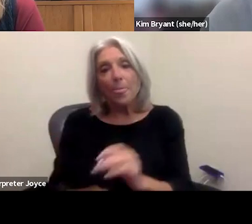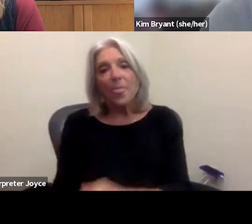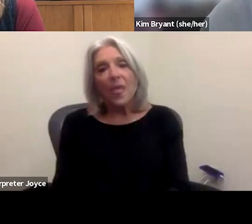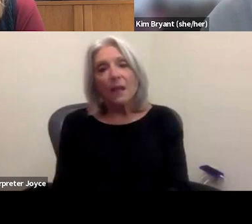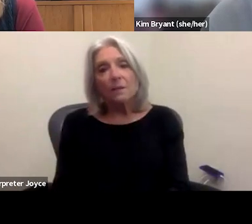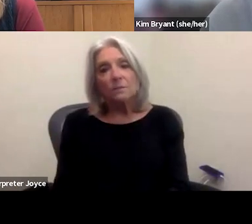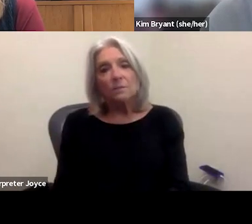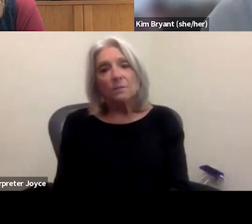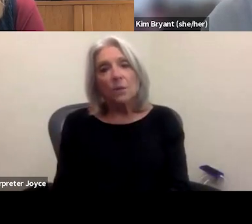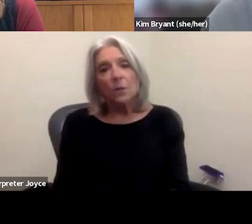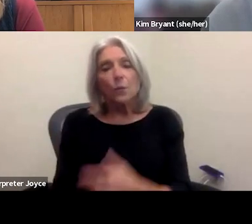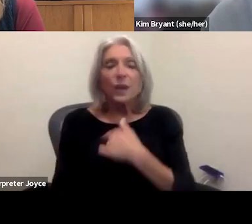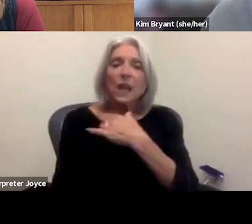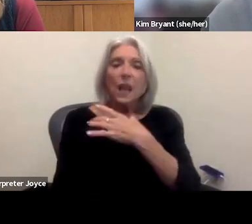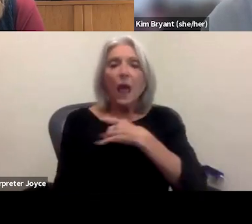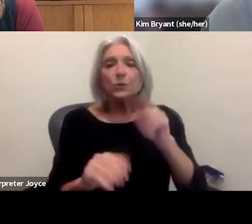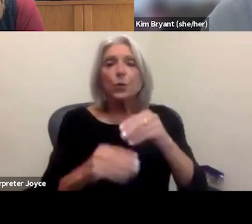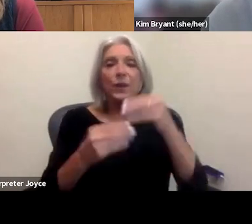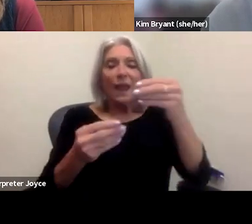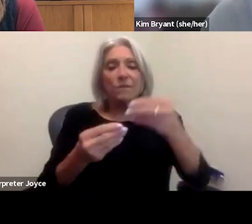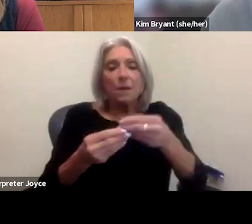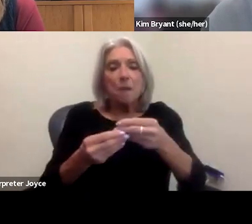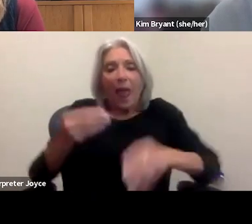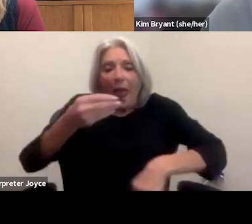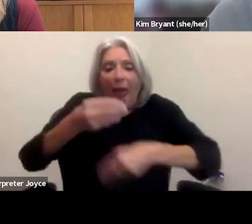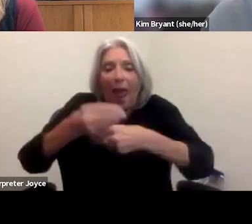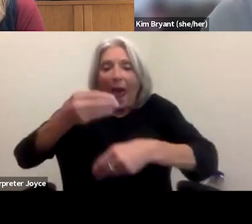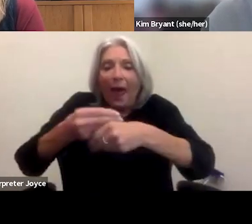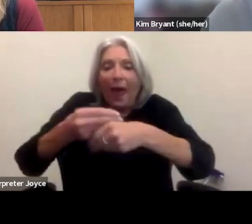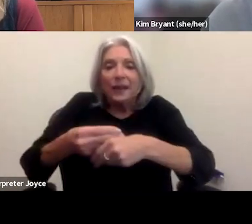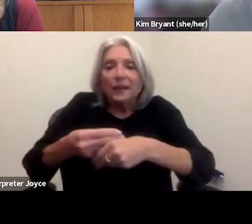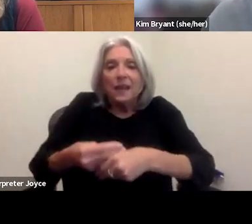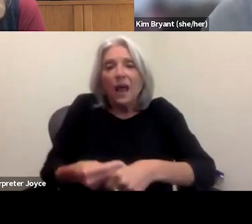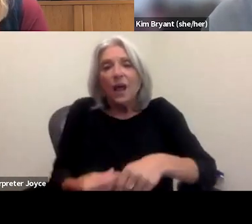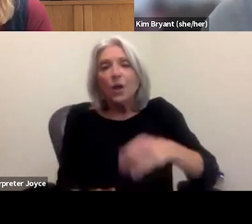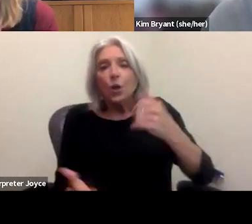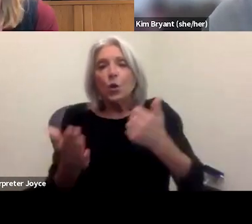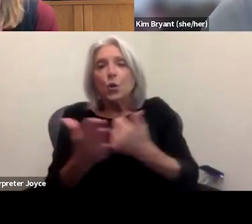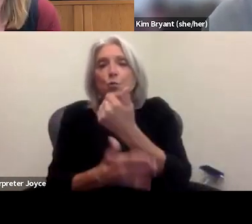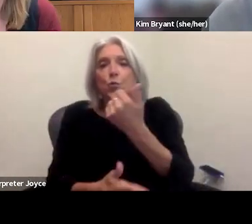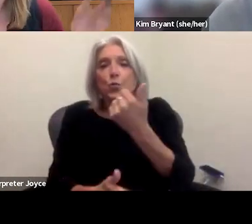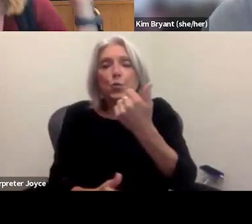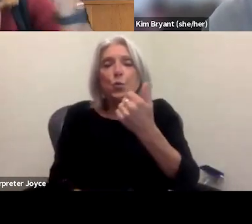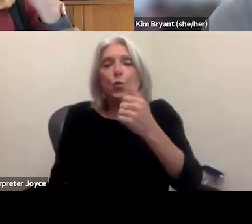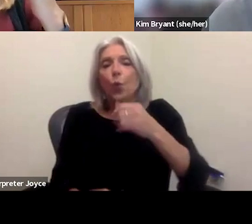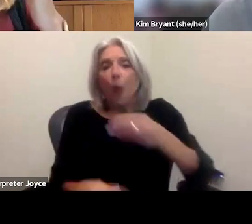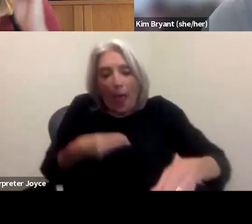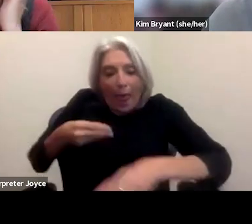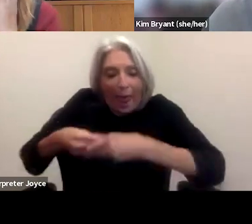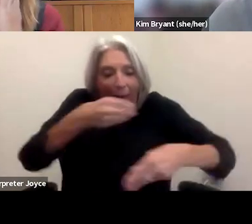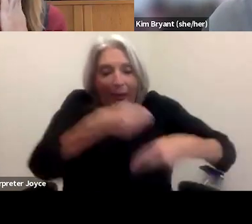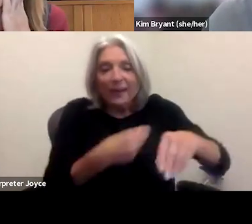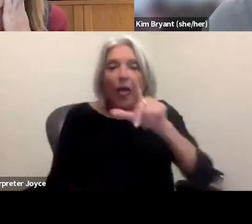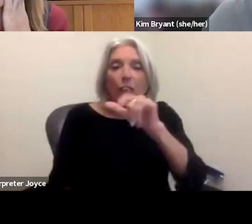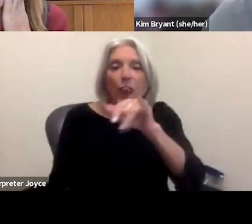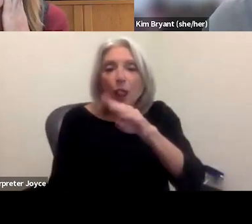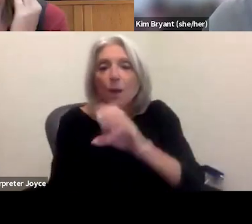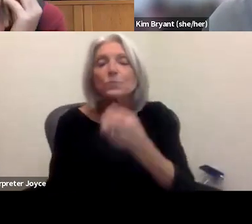with limbs of at least 3 inches to try a new socket design. So we're very much narrowing our field of who